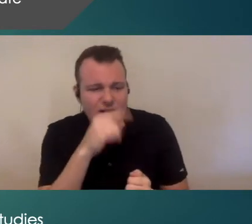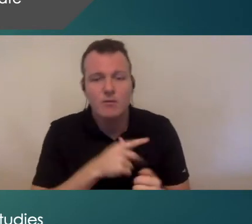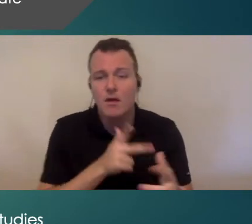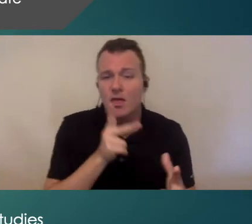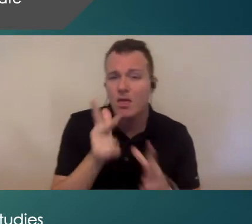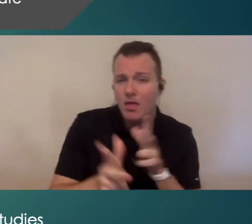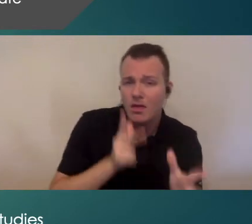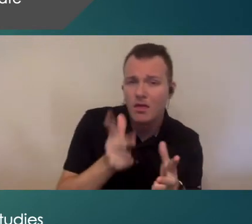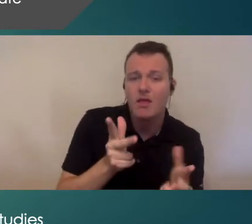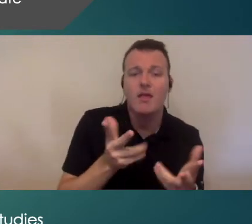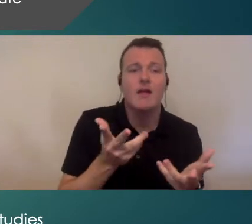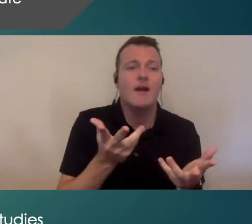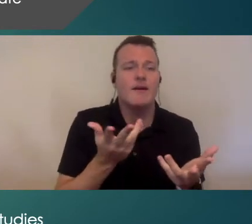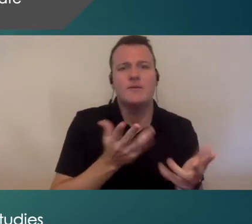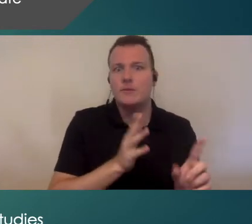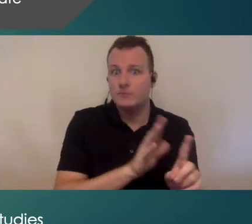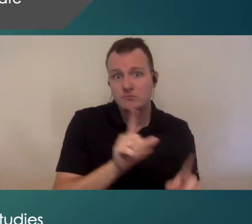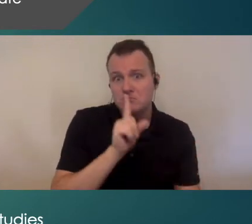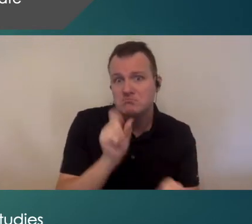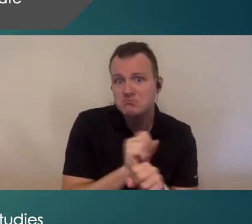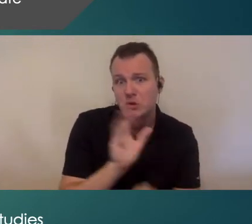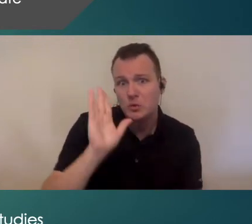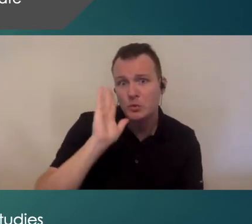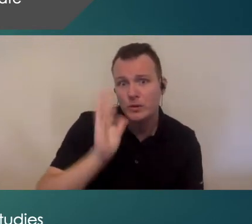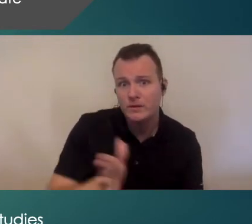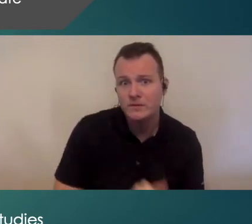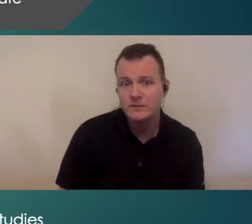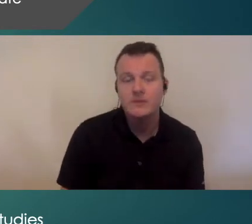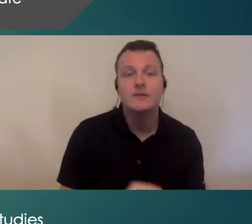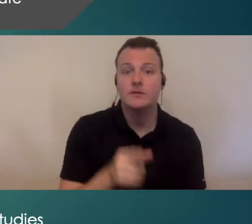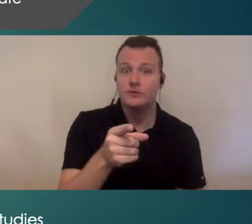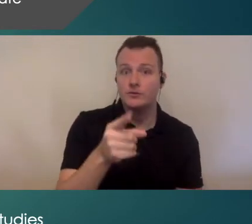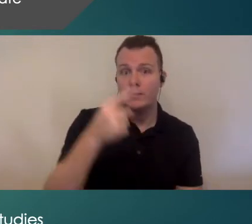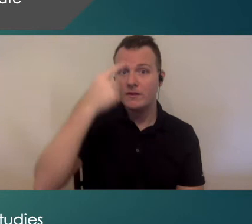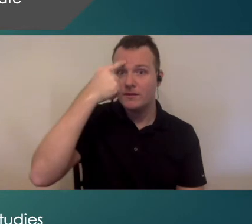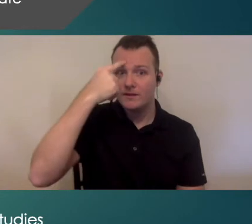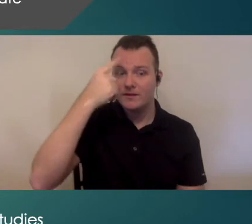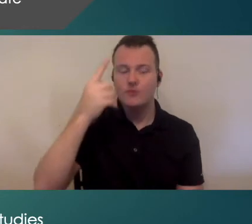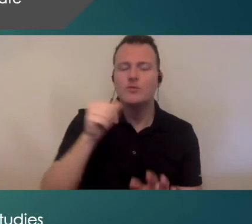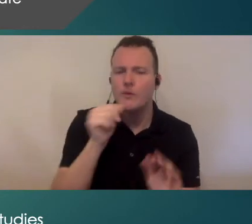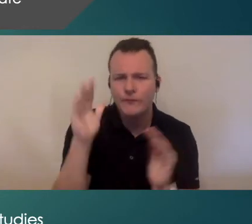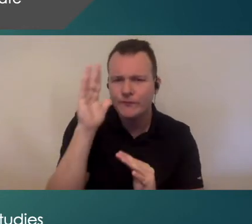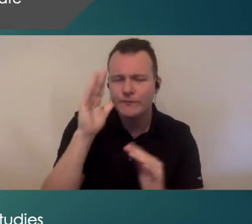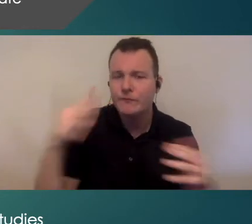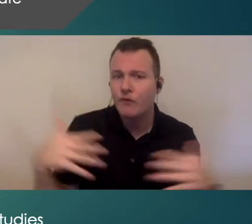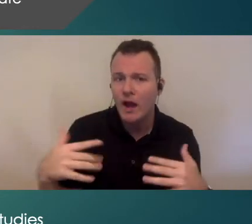they're going to throw up on me, because they are, don't- don't be afraid they will